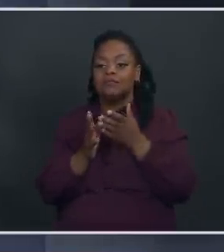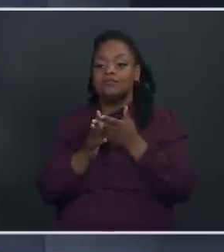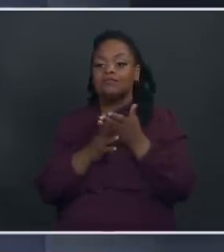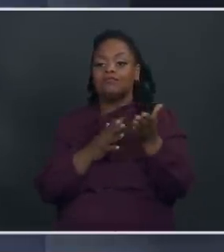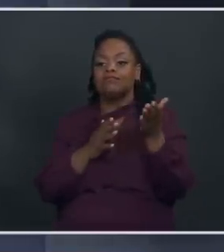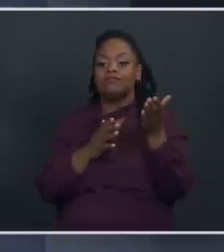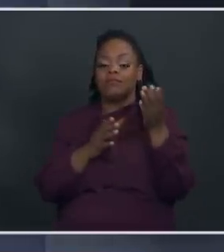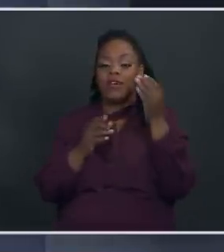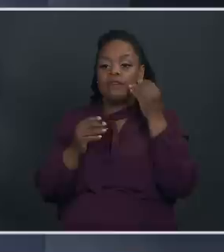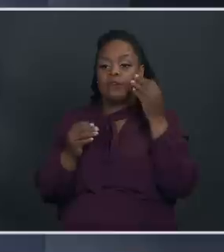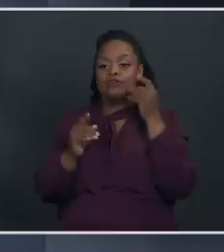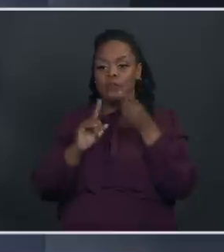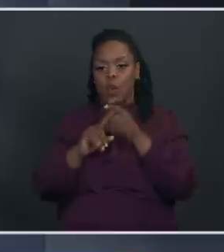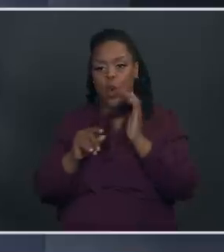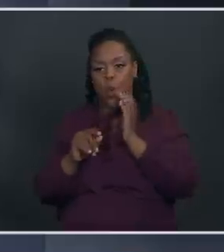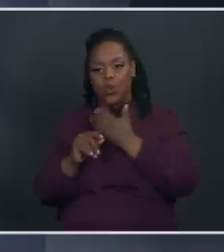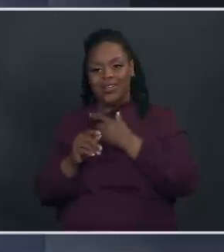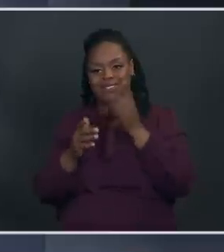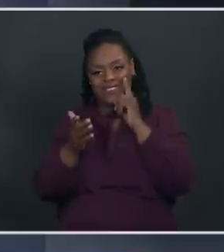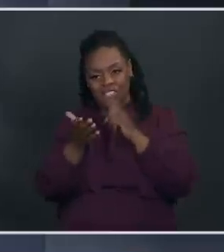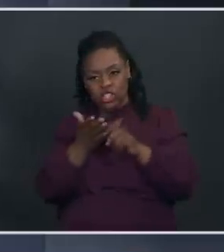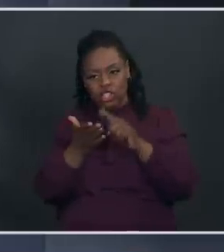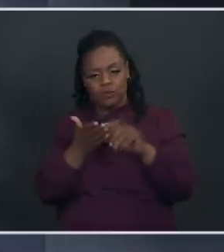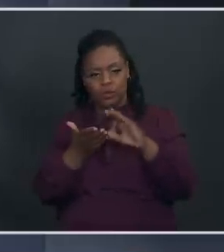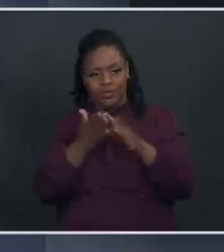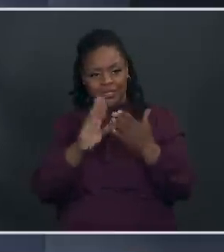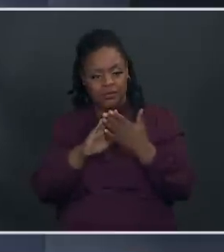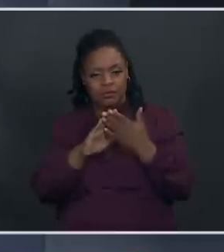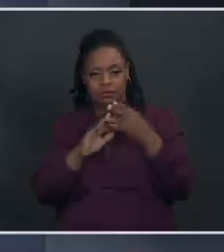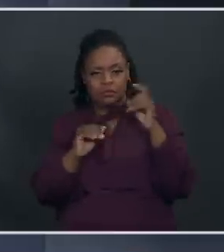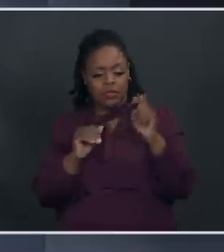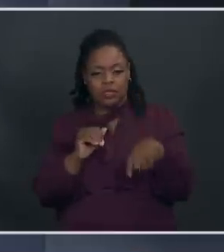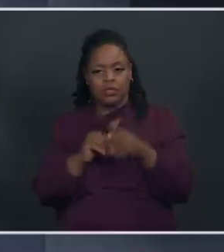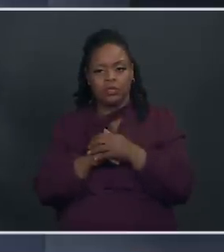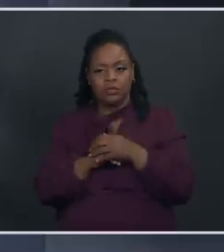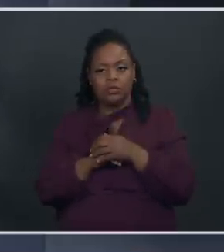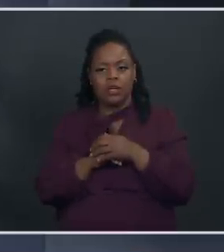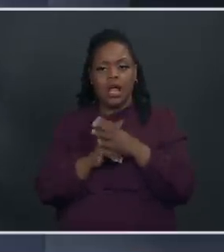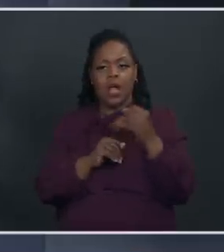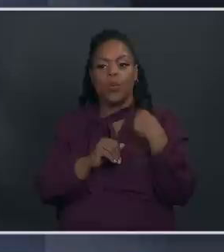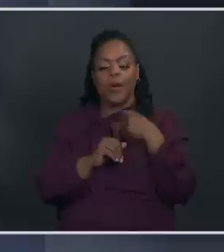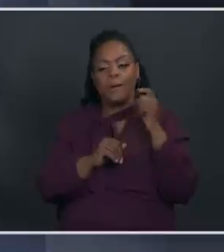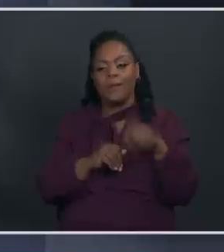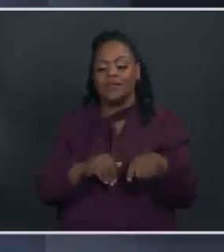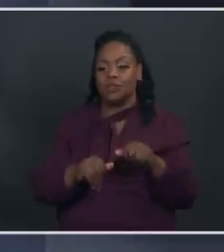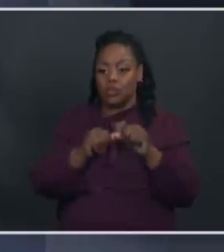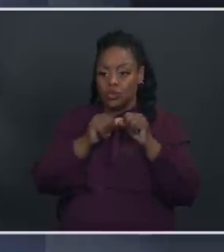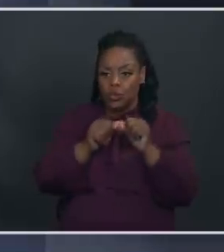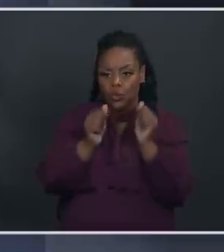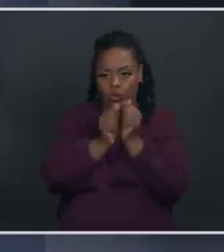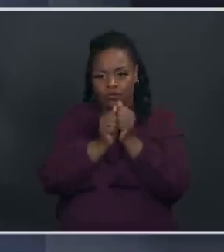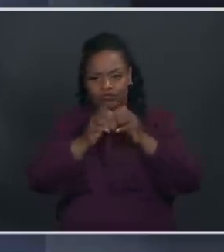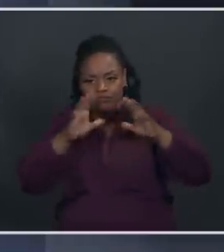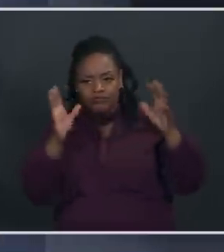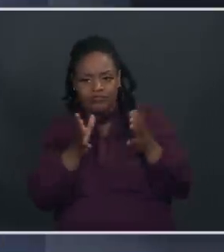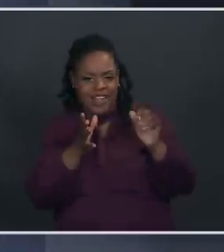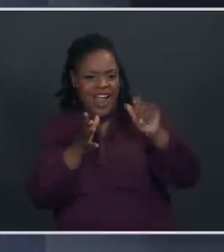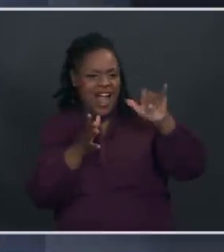which is something that is ongoing, and to work -- and also to continue to work with our allies to evaluate the report's credibility